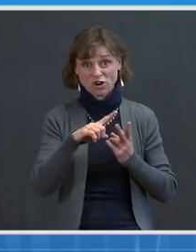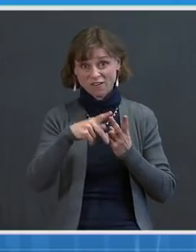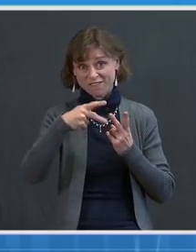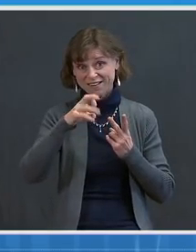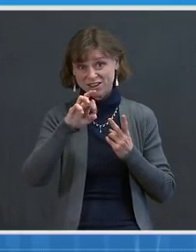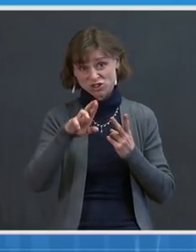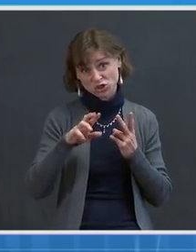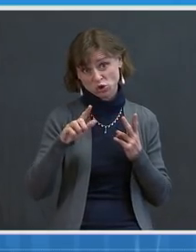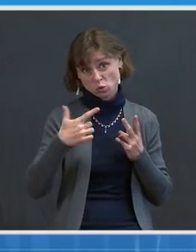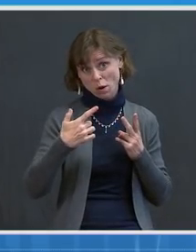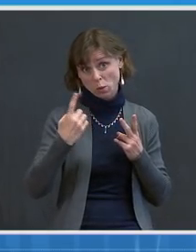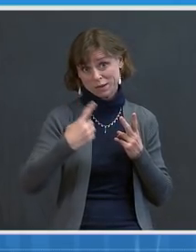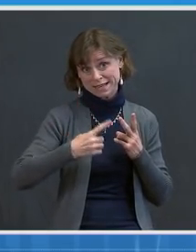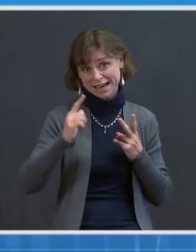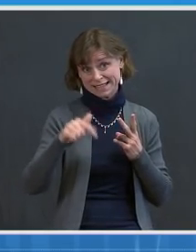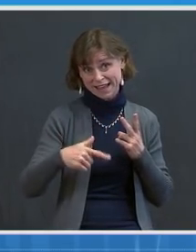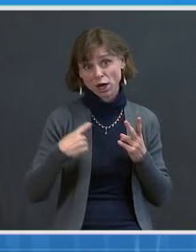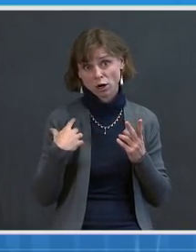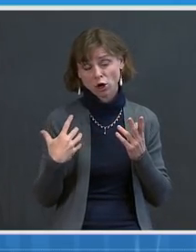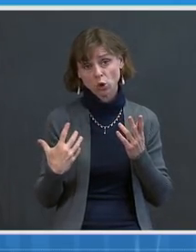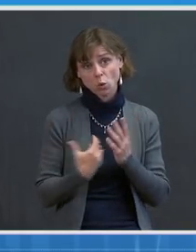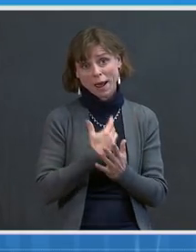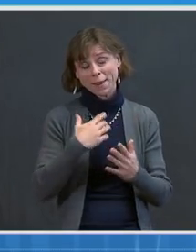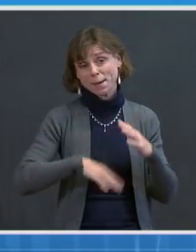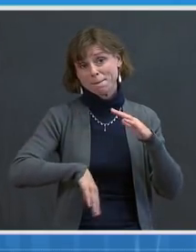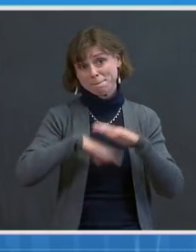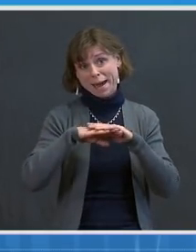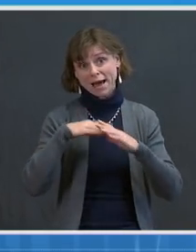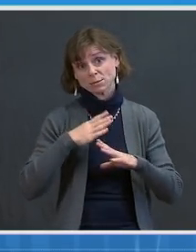you get the maximum protection of 94 to 95 percent efficacy.